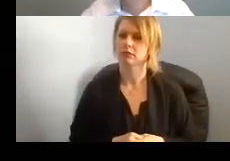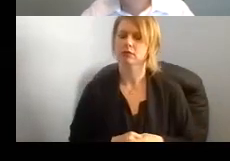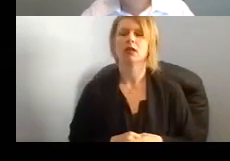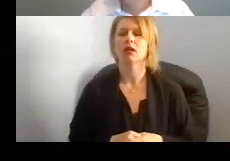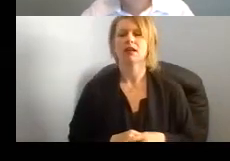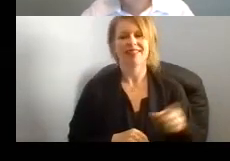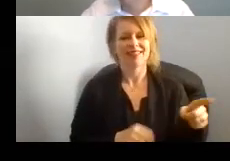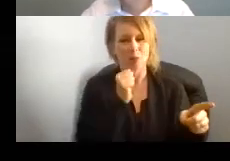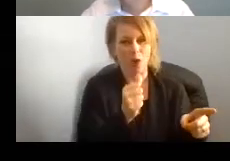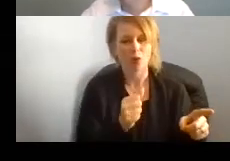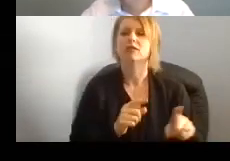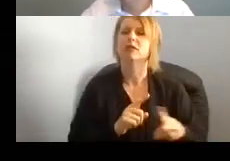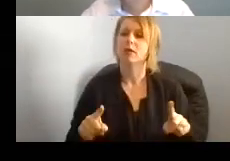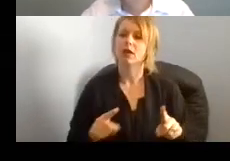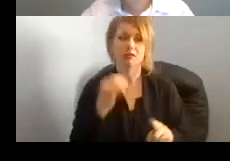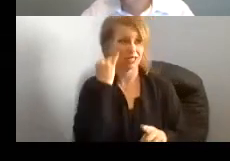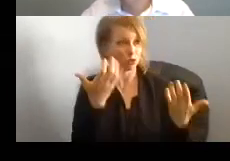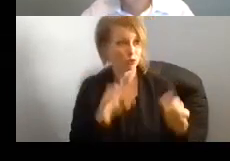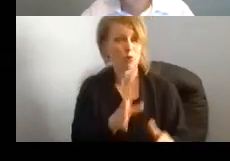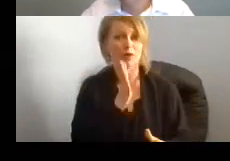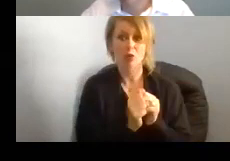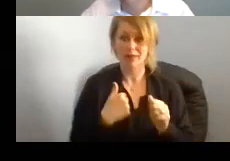I hope you’ll find somebody else to talk to, and I’d like to help you